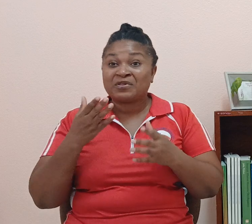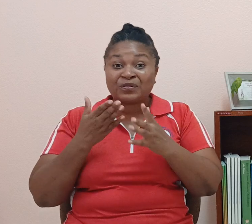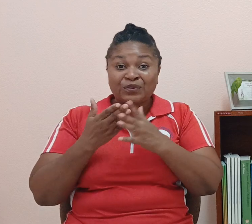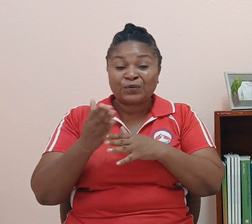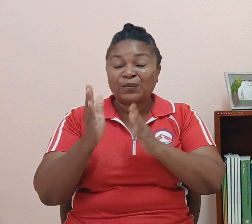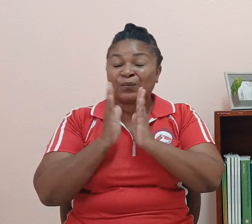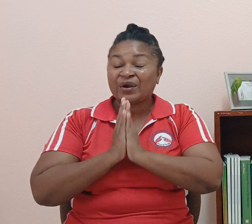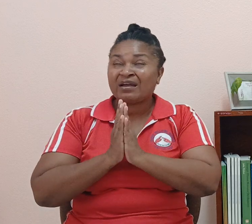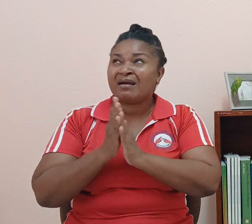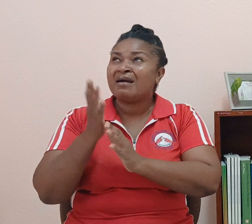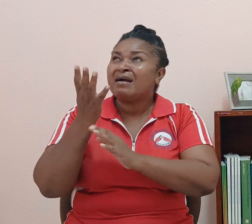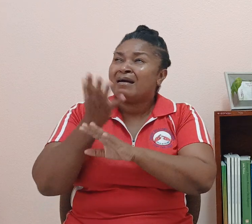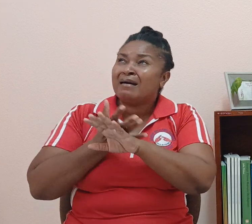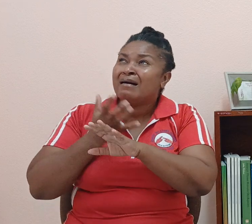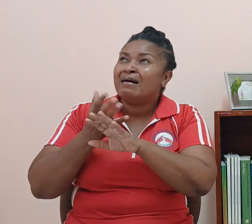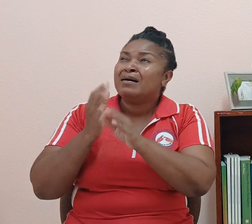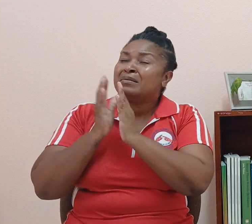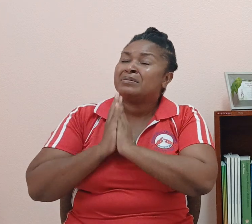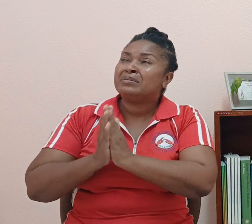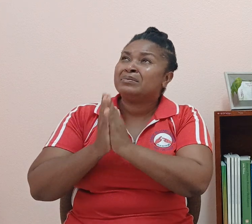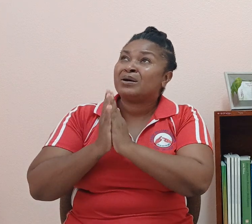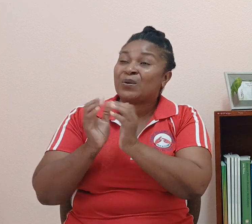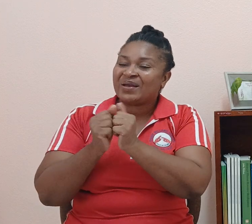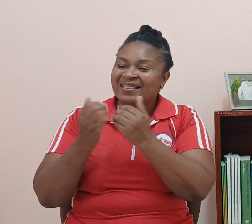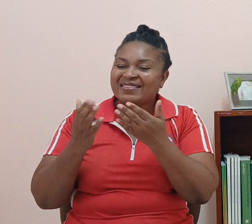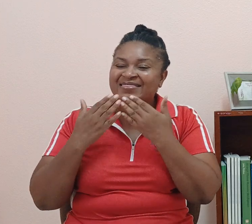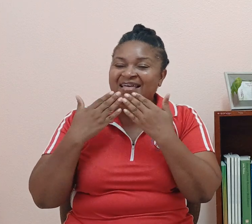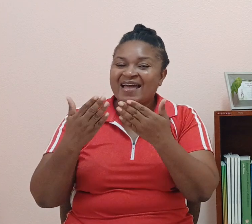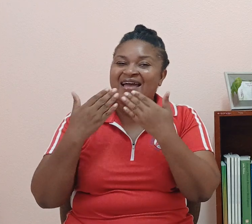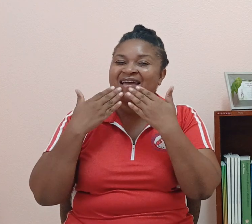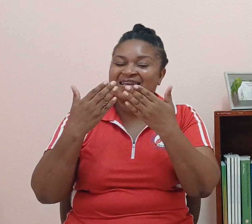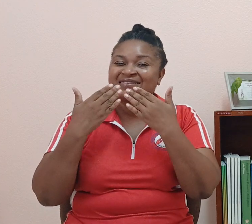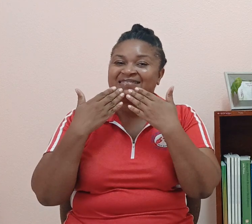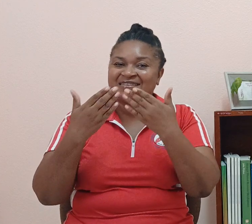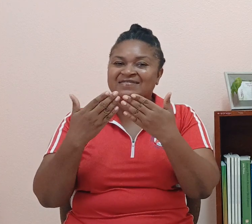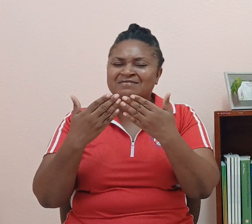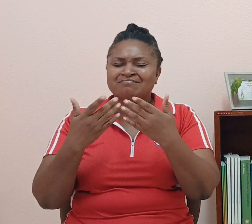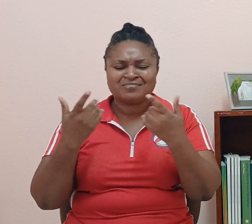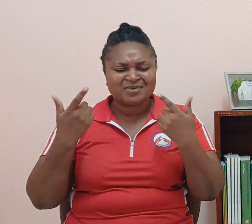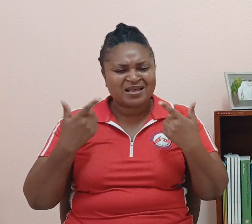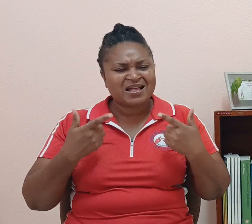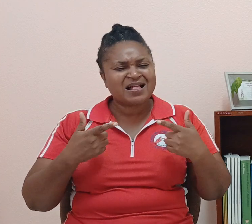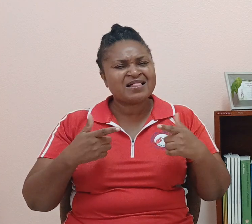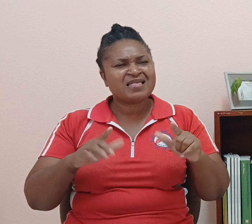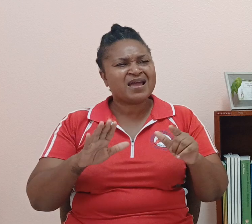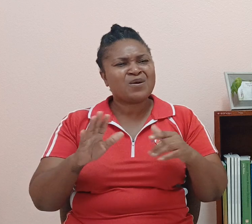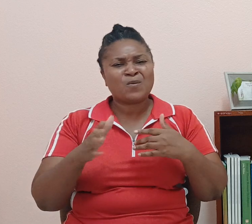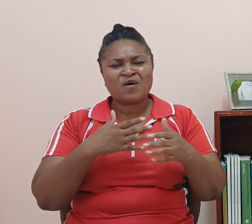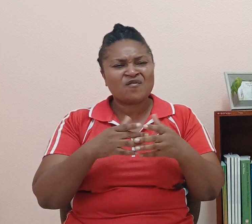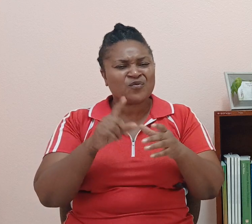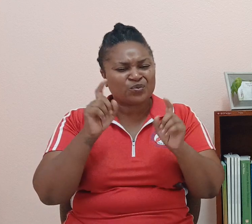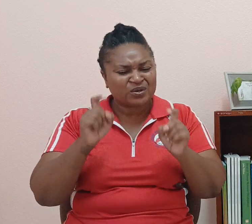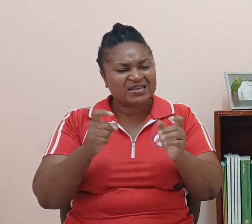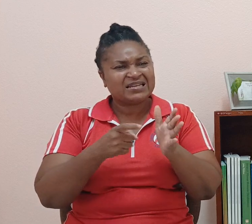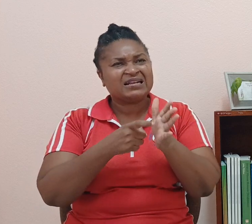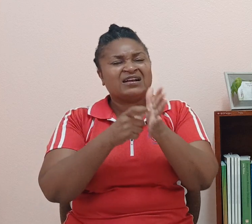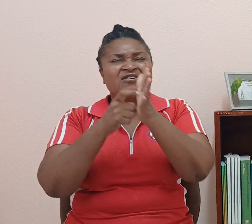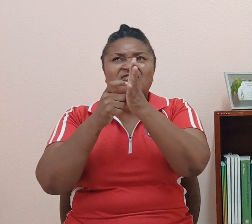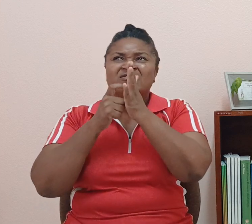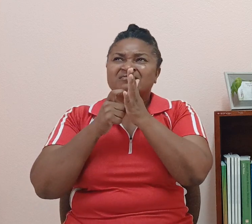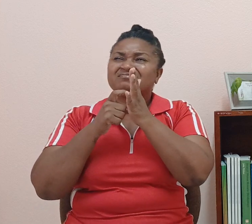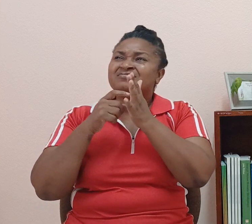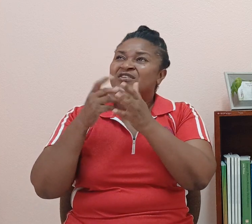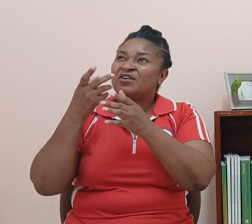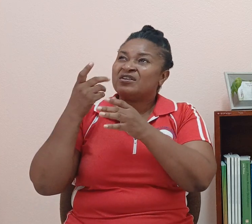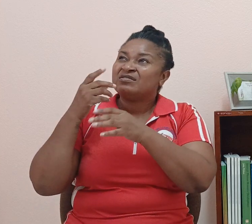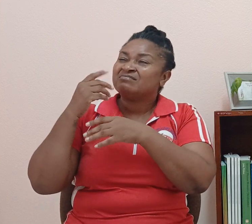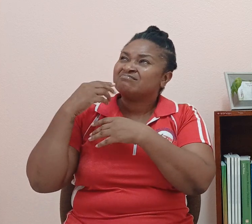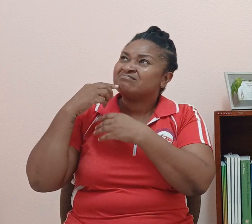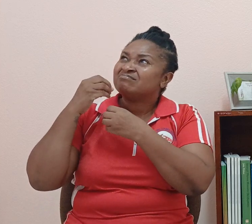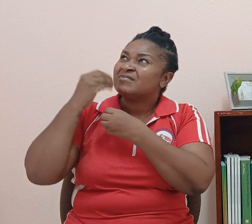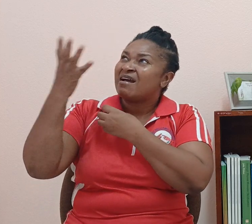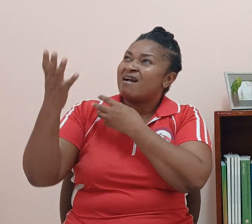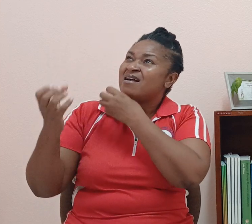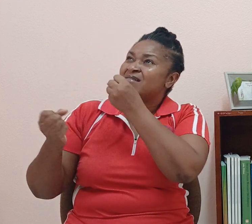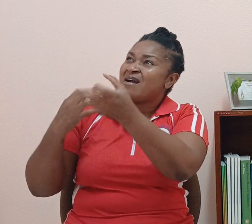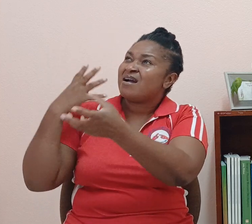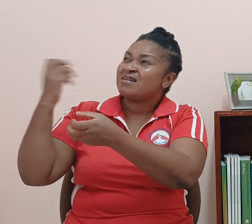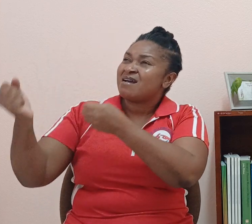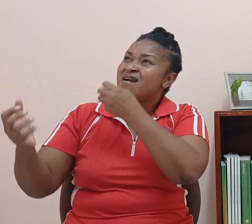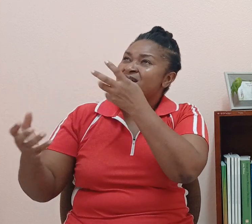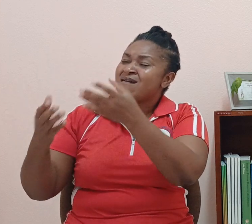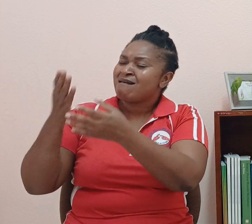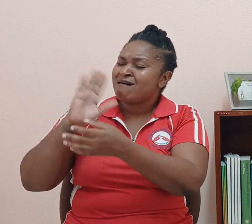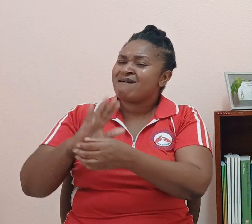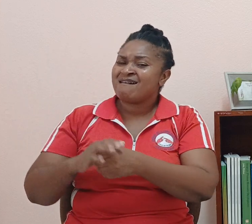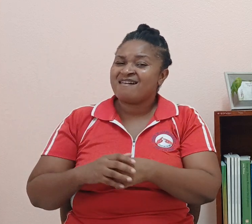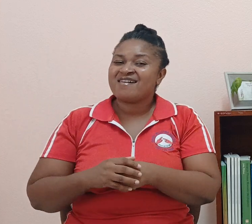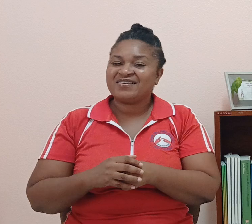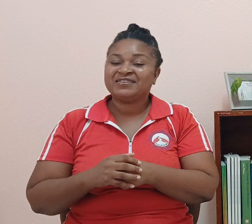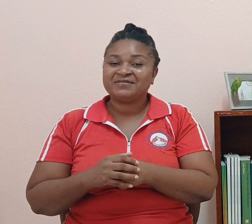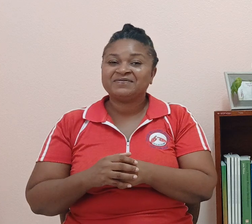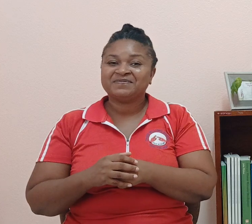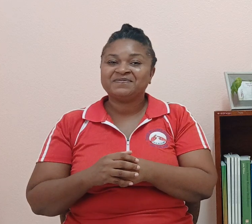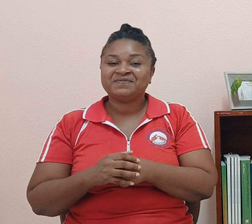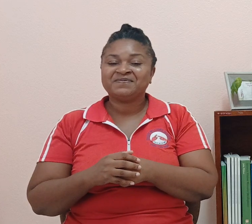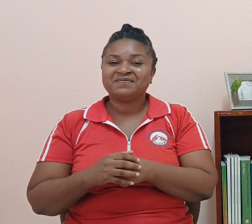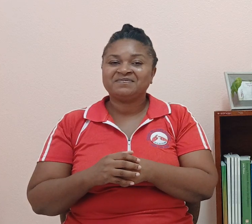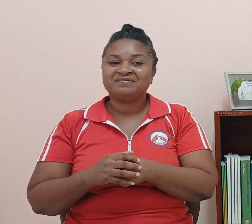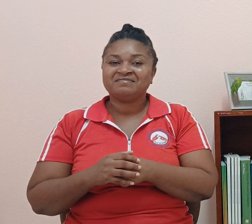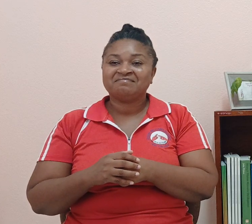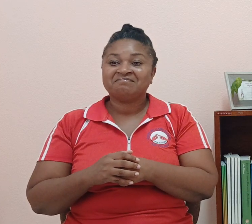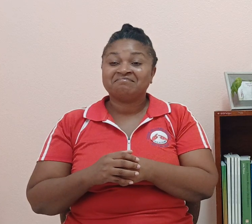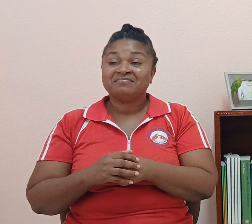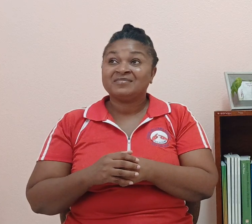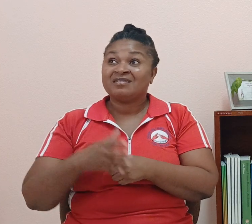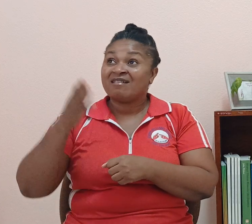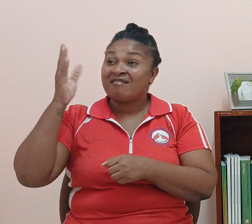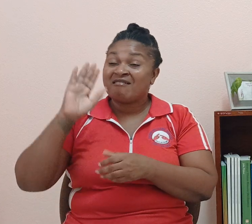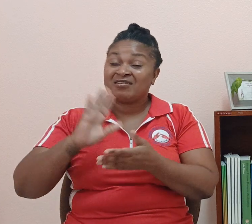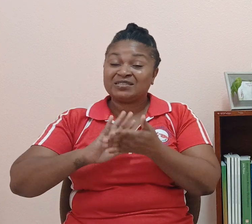supplication with thanksgiving let your requests be made known to God. 7 And the peace of God,